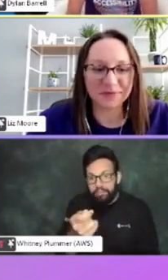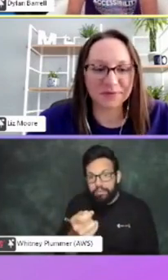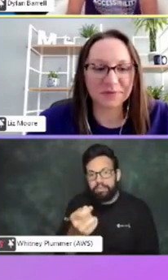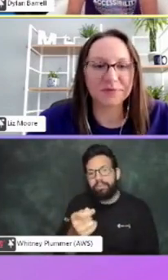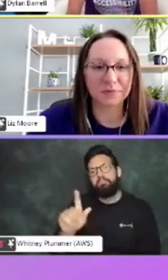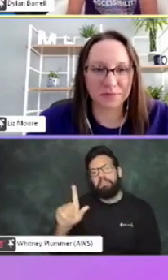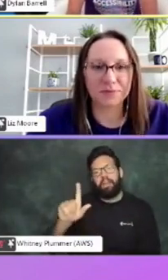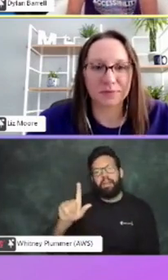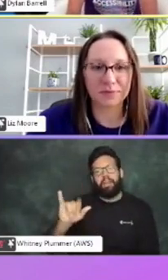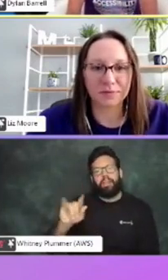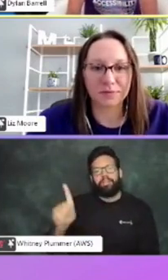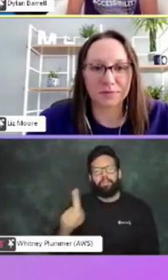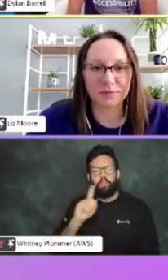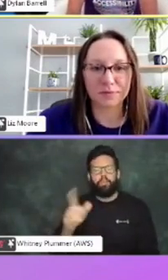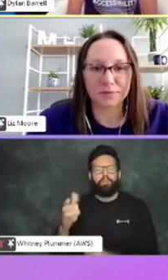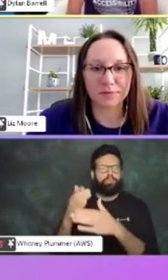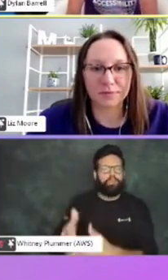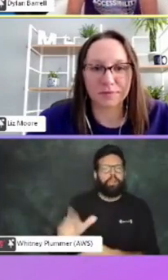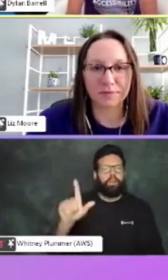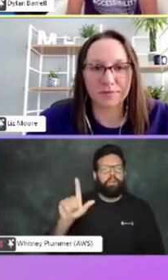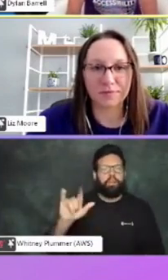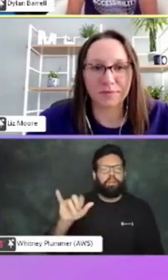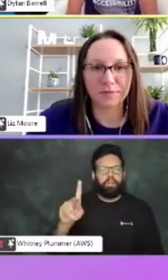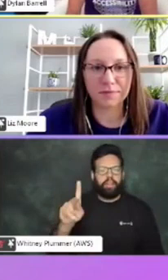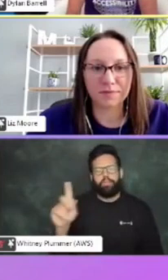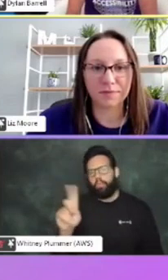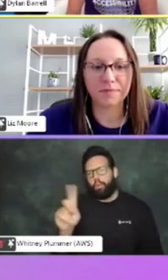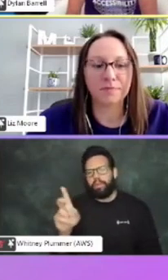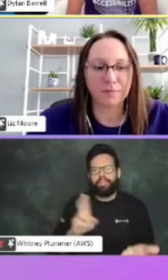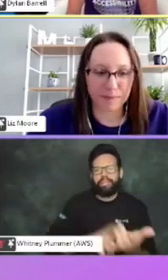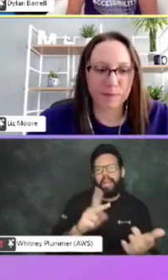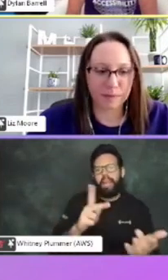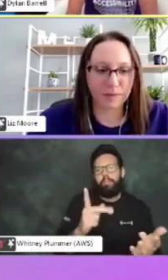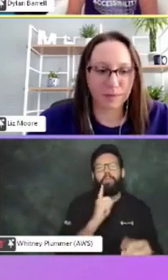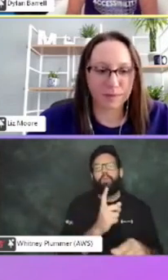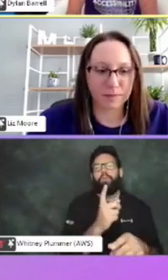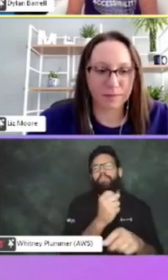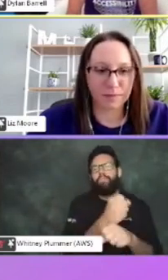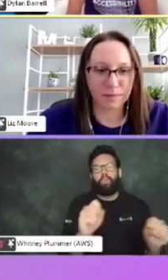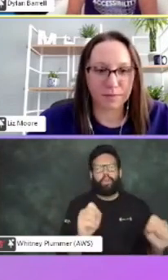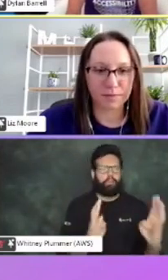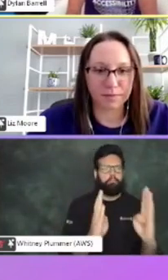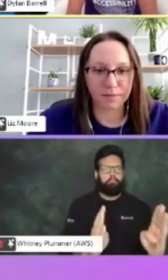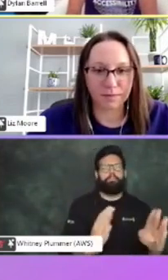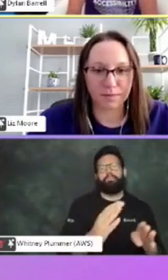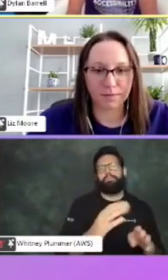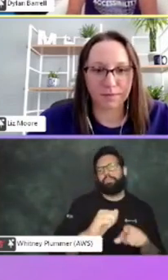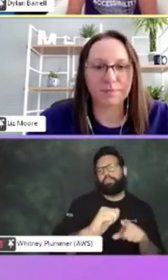to get a trial of that particular feature. But the the answer is yes, we do support the command line.